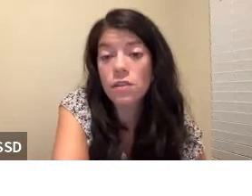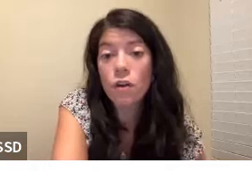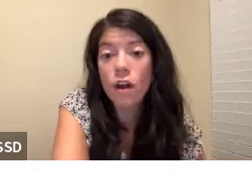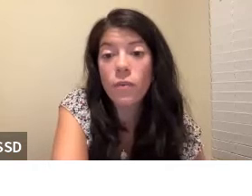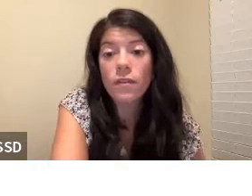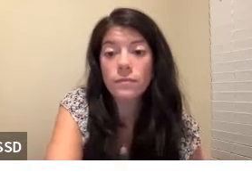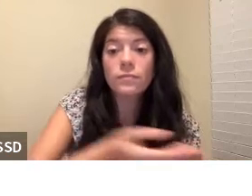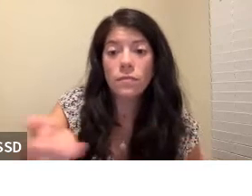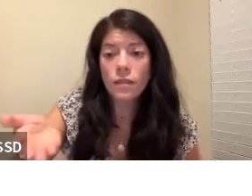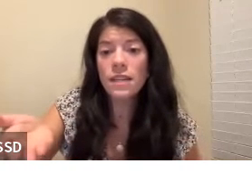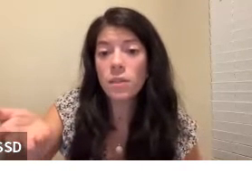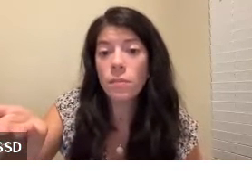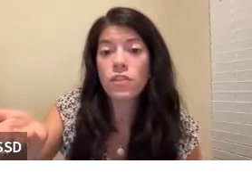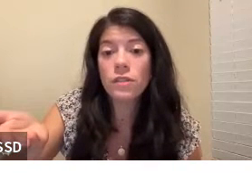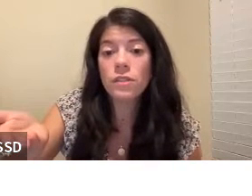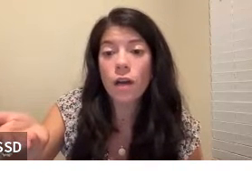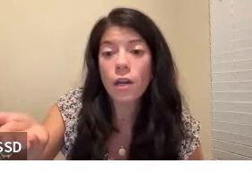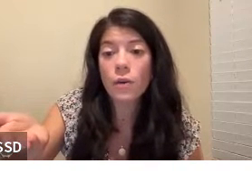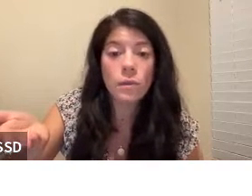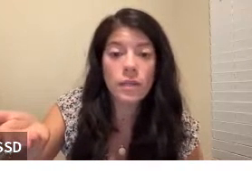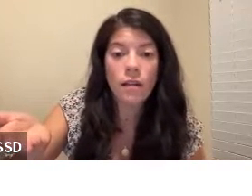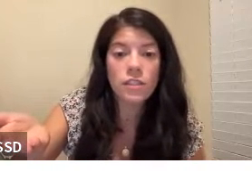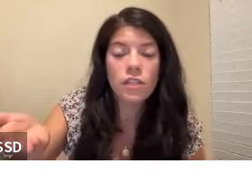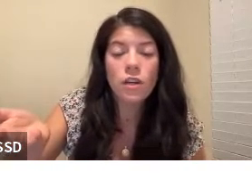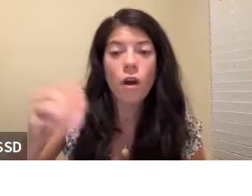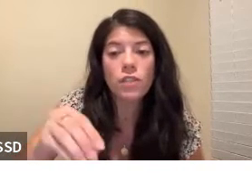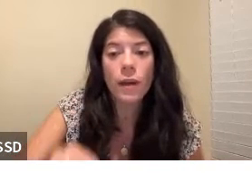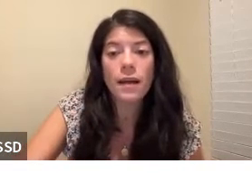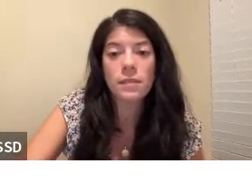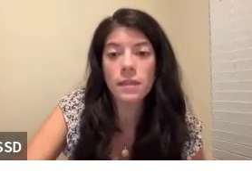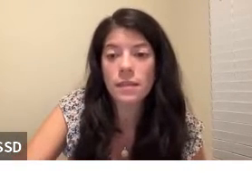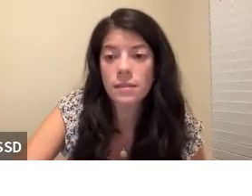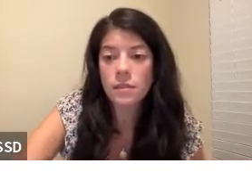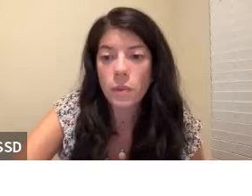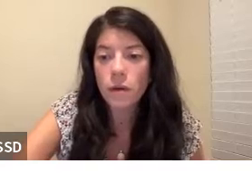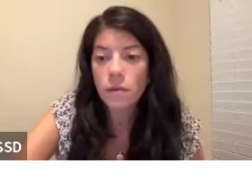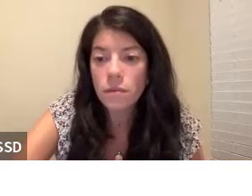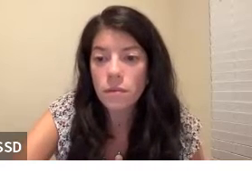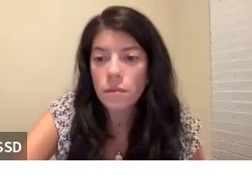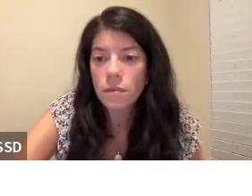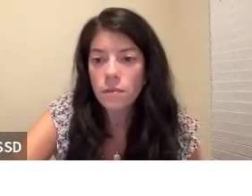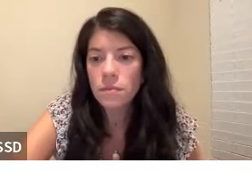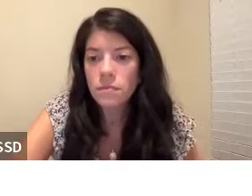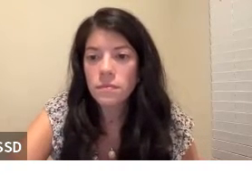But that is a good option to start off with, and someone mentioned that Delgado Community College also has some classes as well.